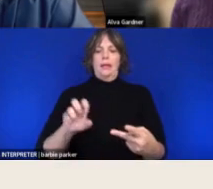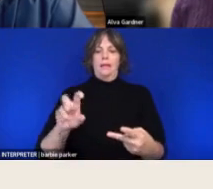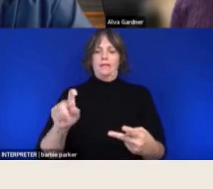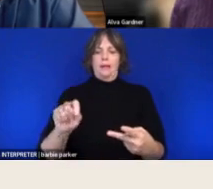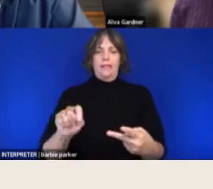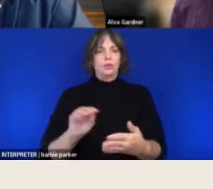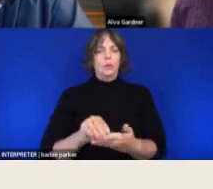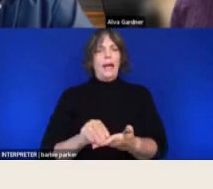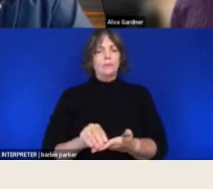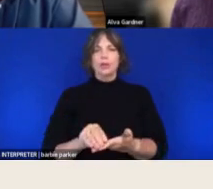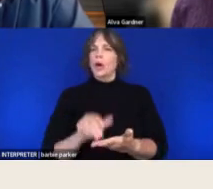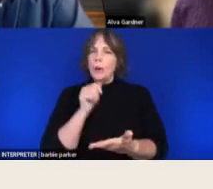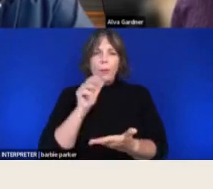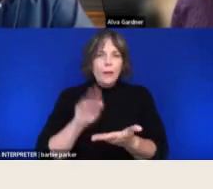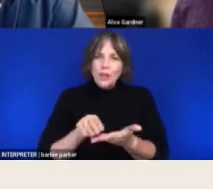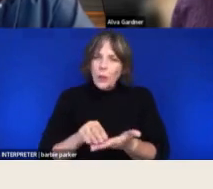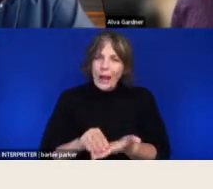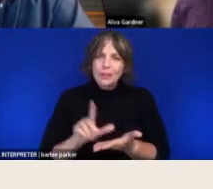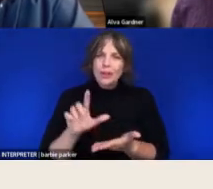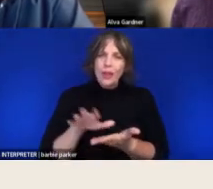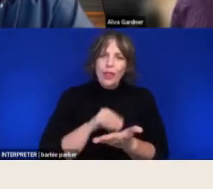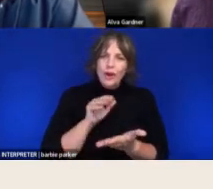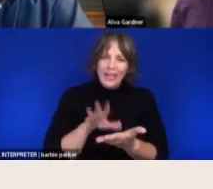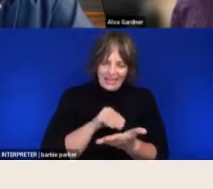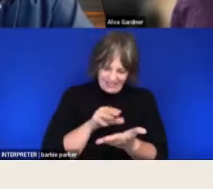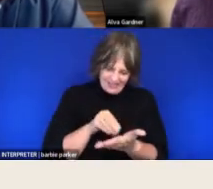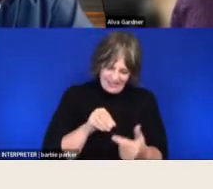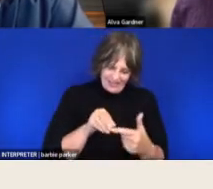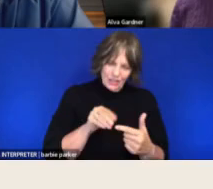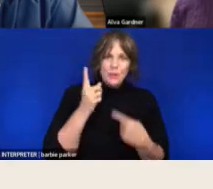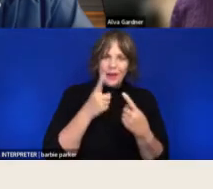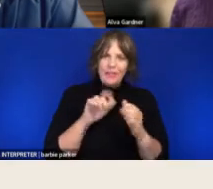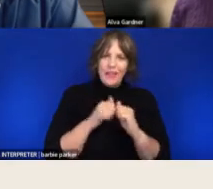want to think about how we are going to make this happen, okay?